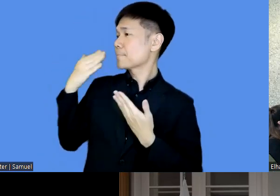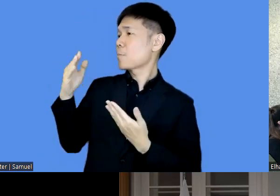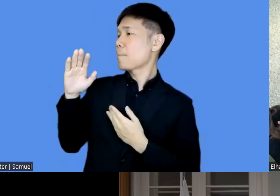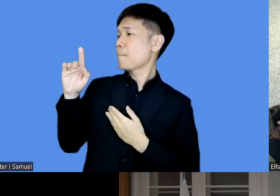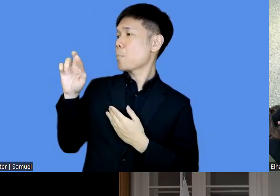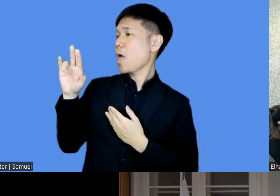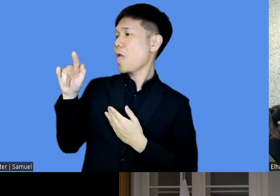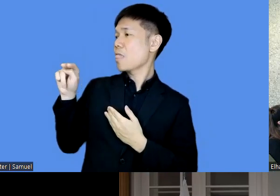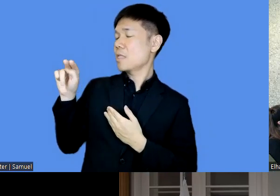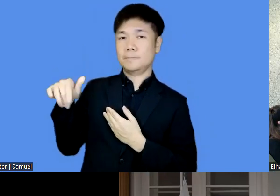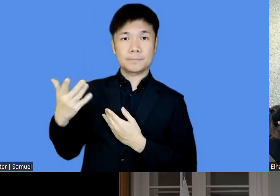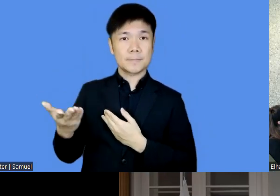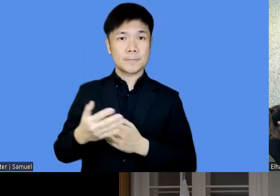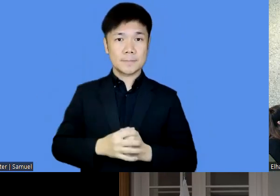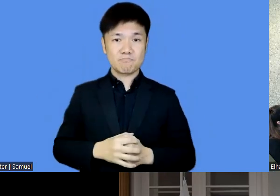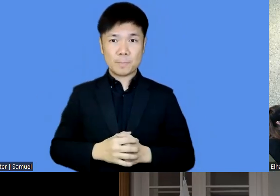More questions in the room?